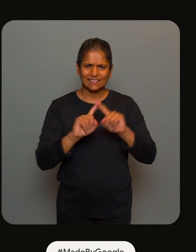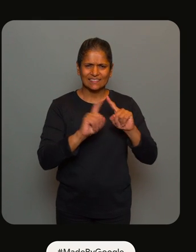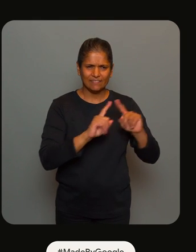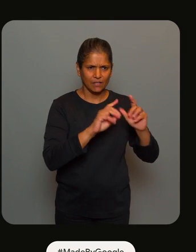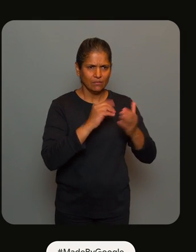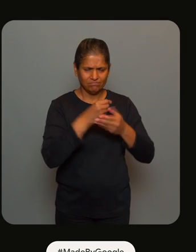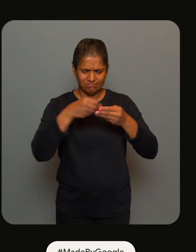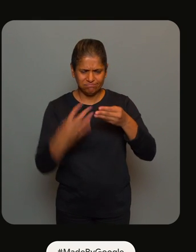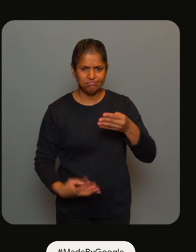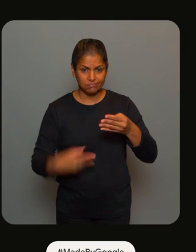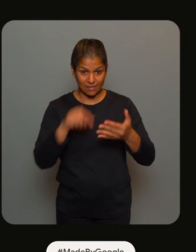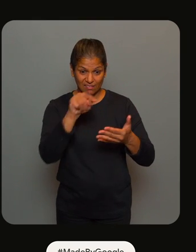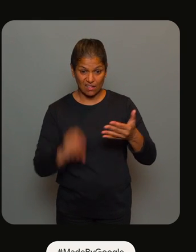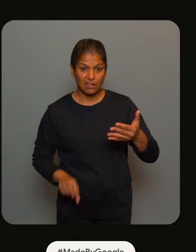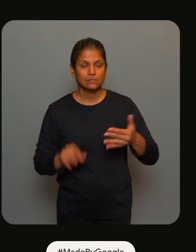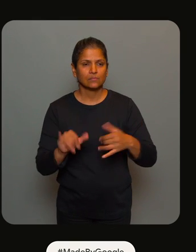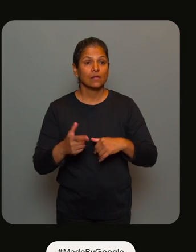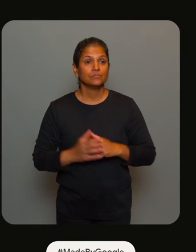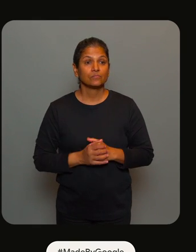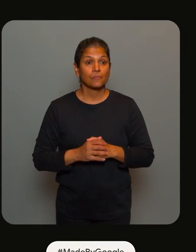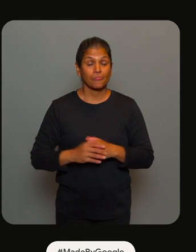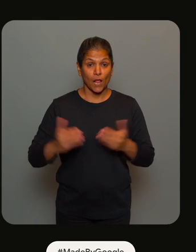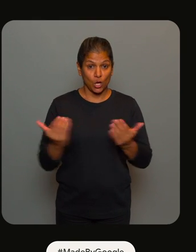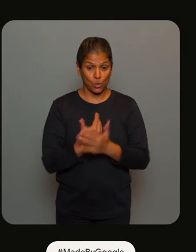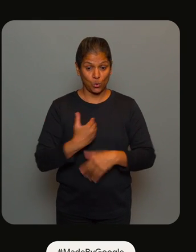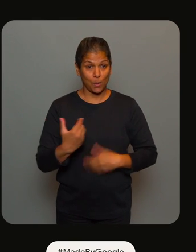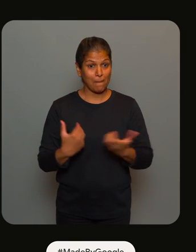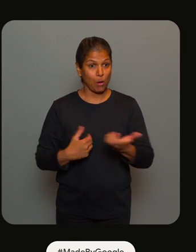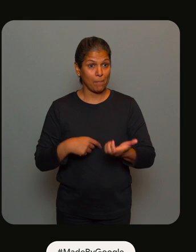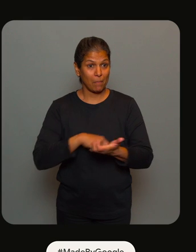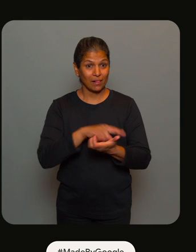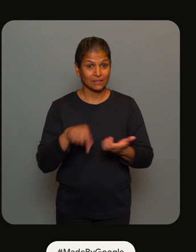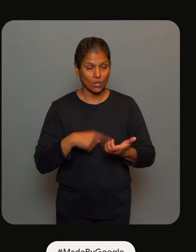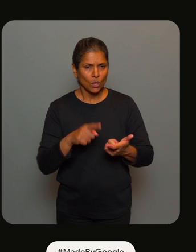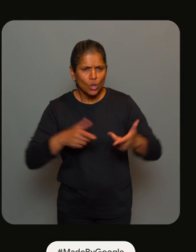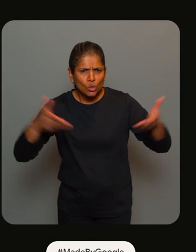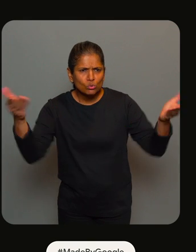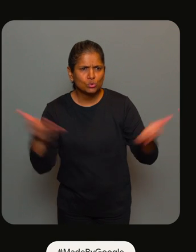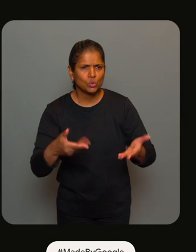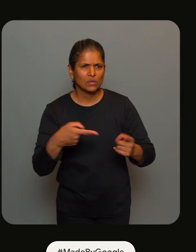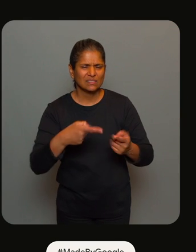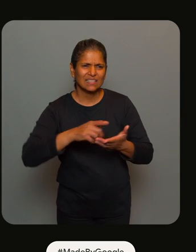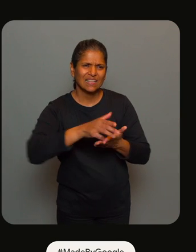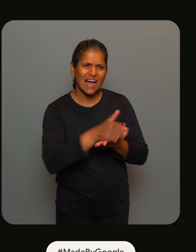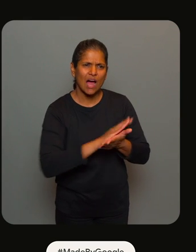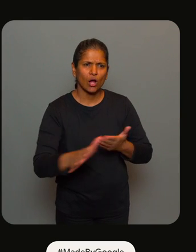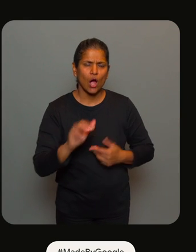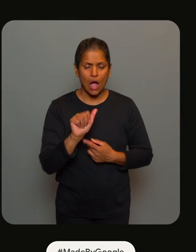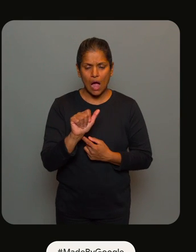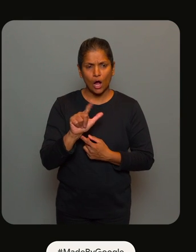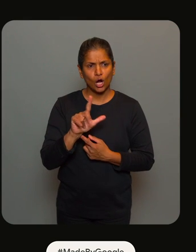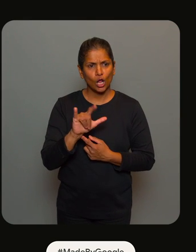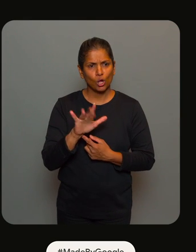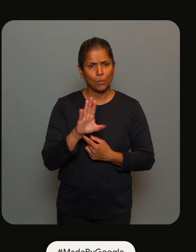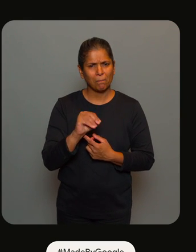With our newest Pixel phones, we’re introducing a zirconia-blasted aluminum that feels silky-smooth in your hand,